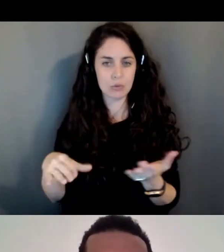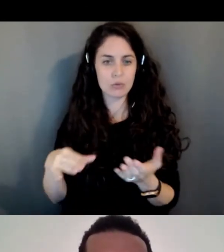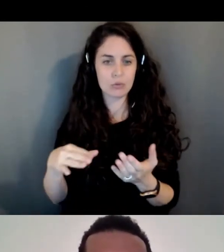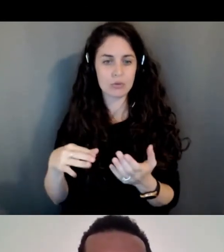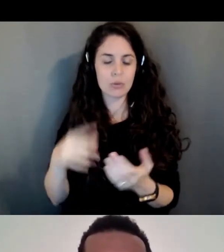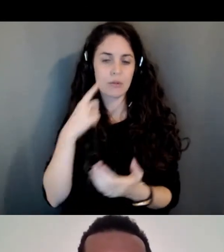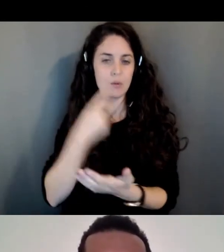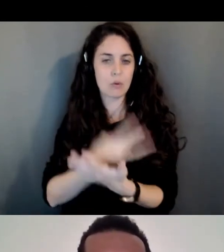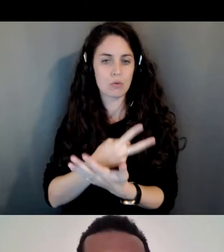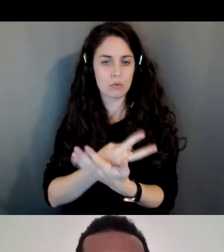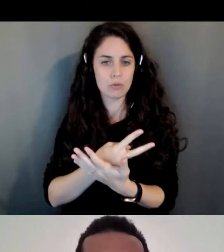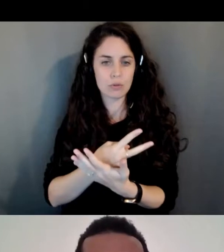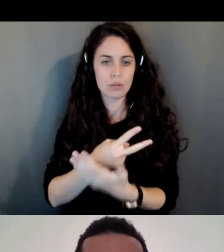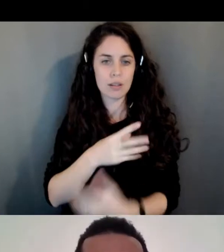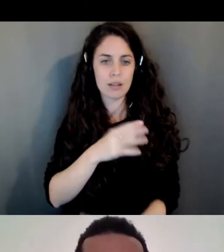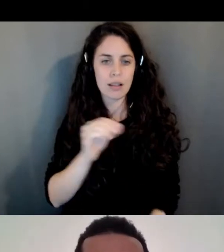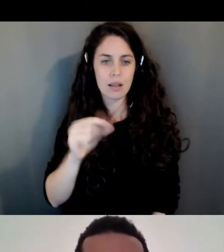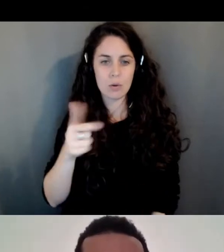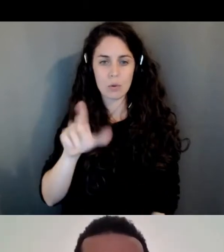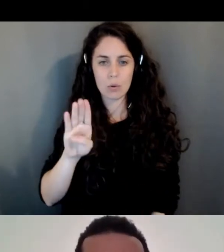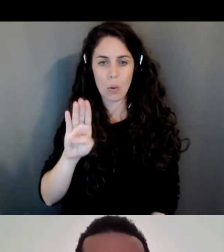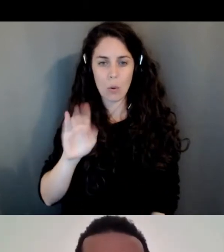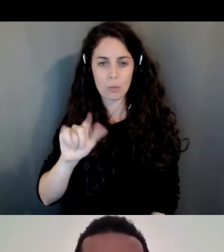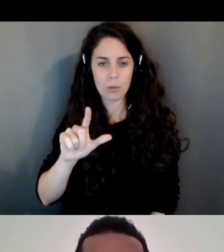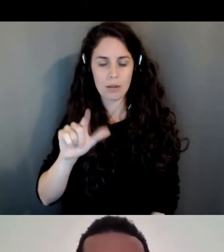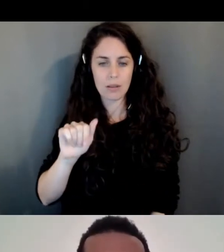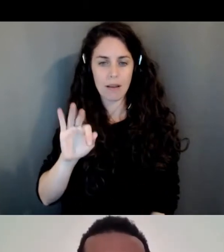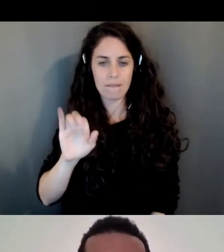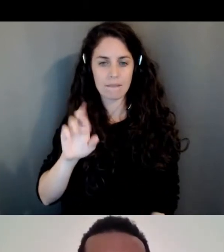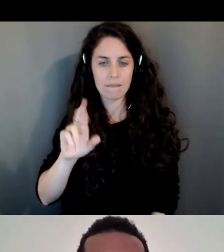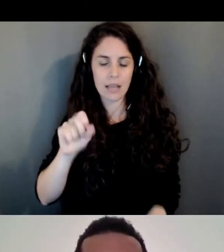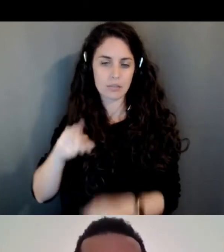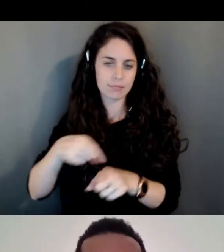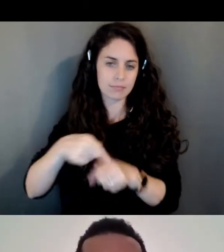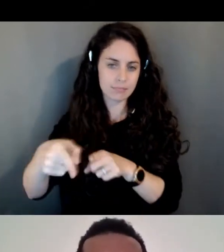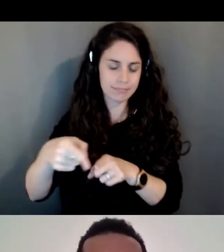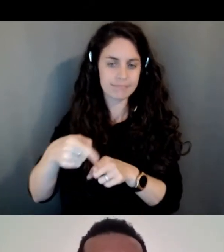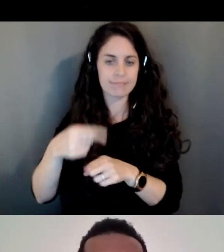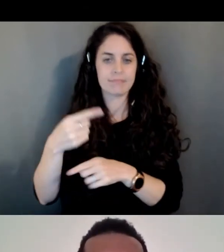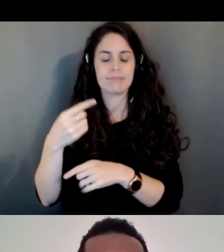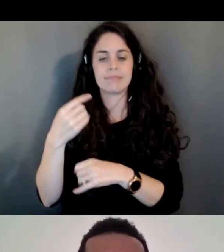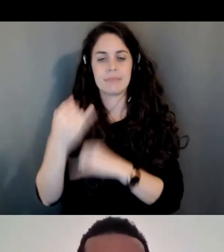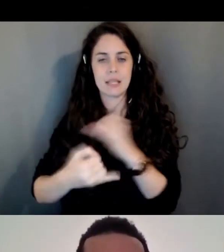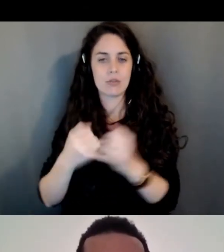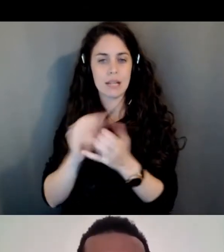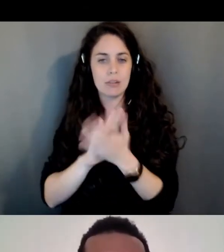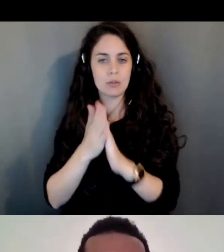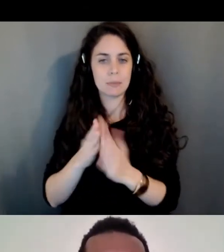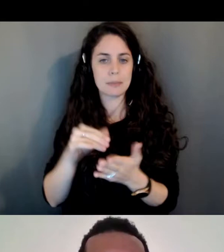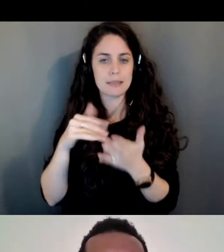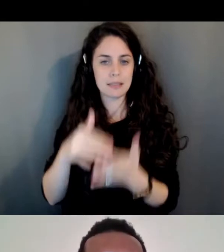in Global Affairs, concentration in international peace studies at the University of Notre Dame.